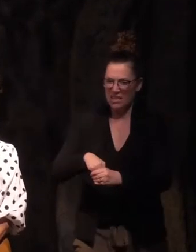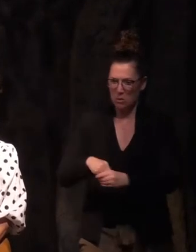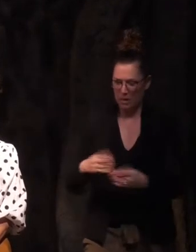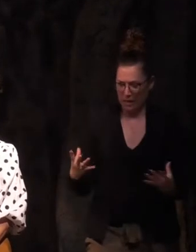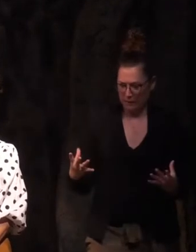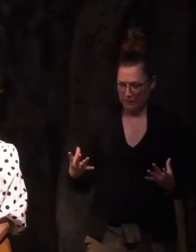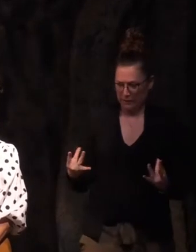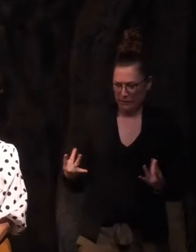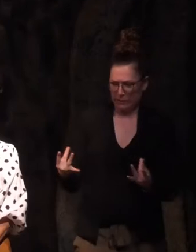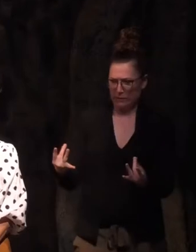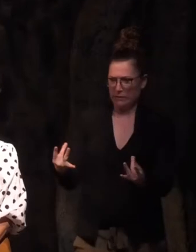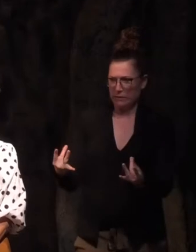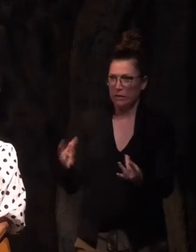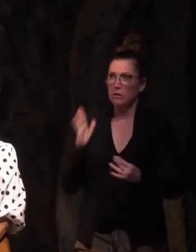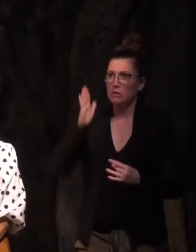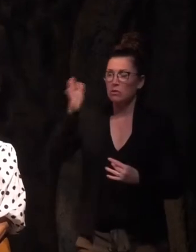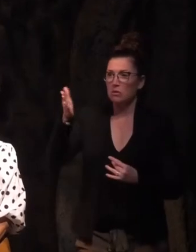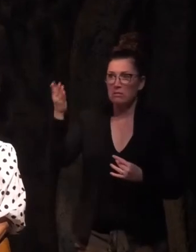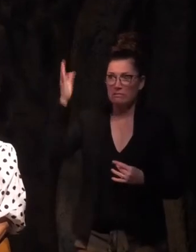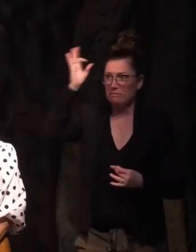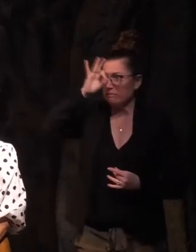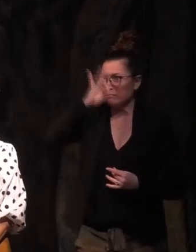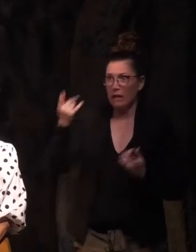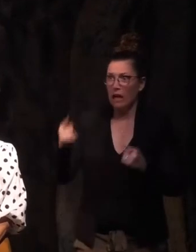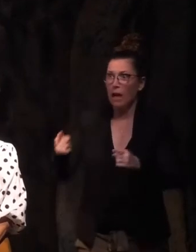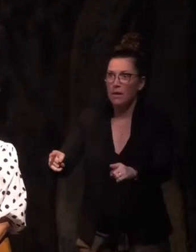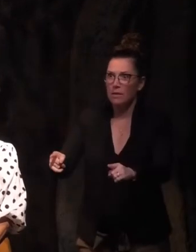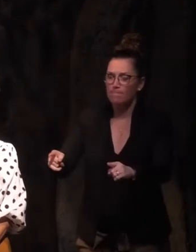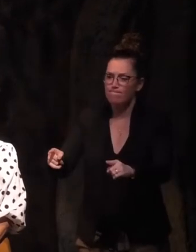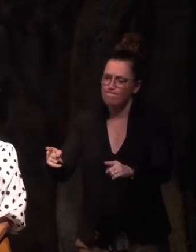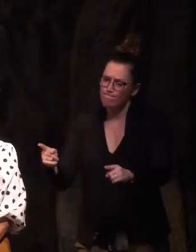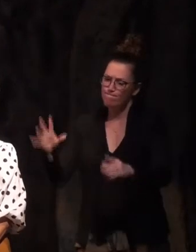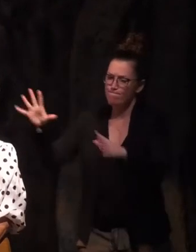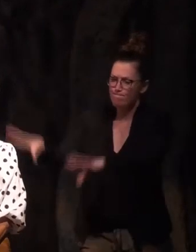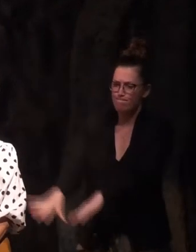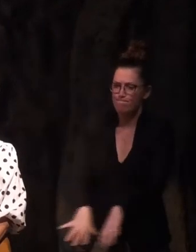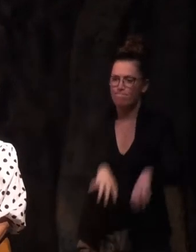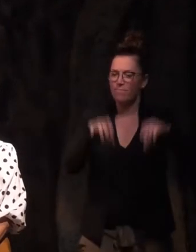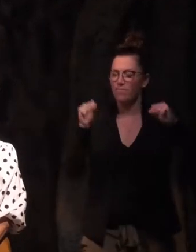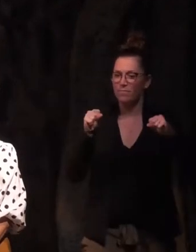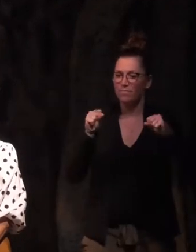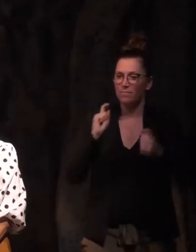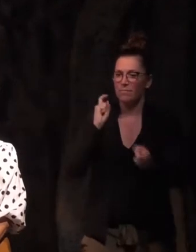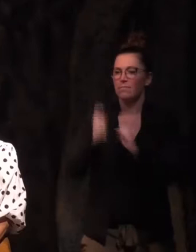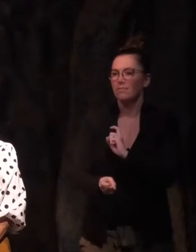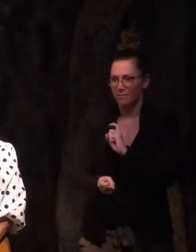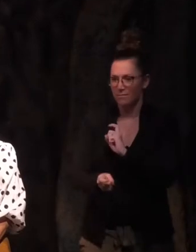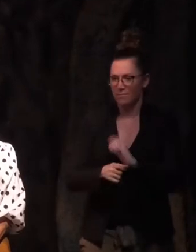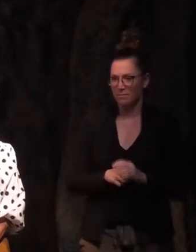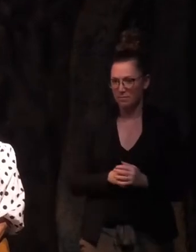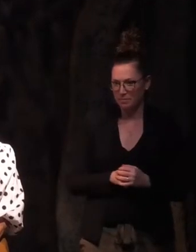for the sake of opening possibility. This year as we all come together to embolden our power,